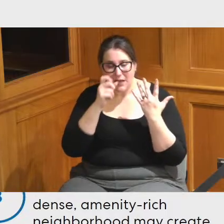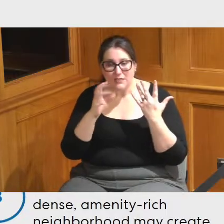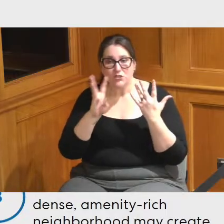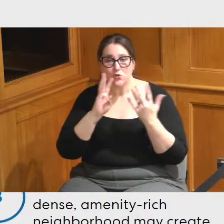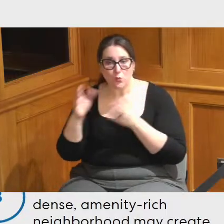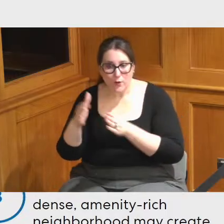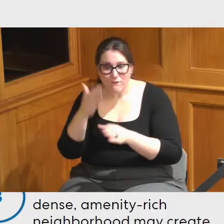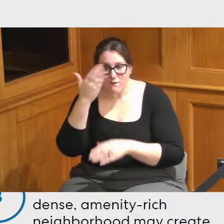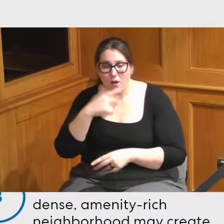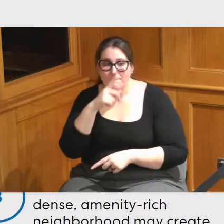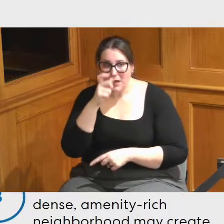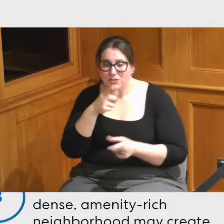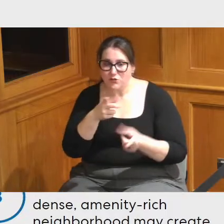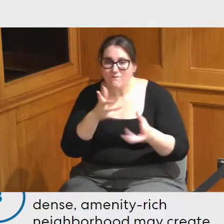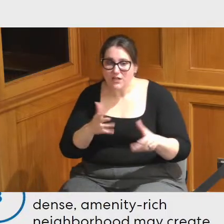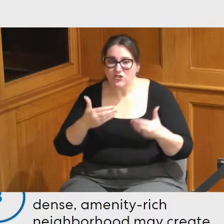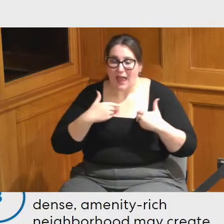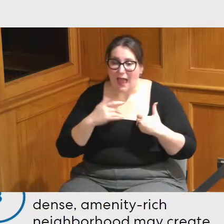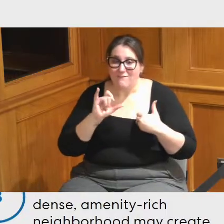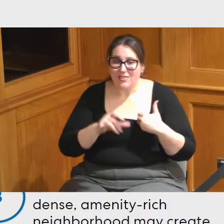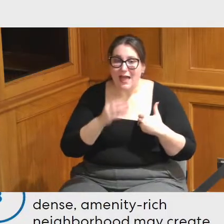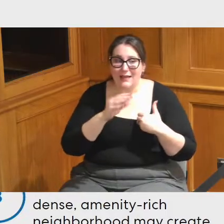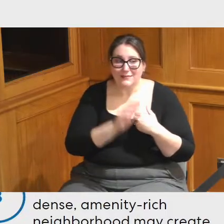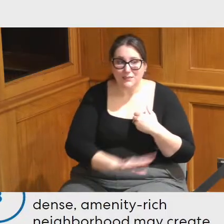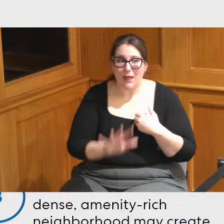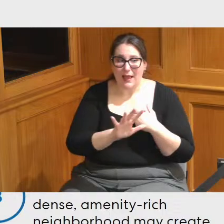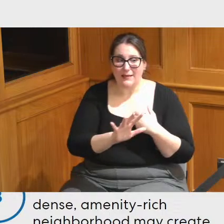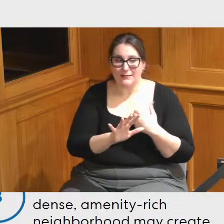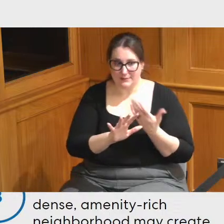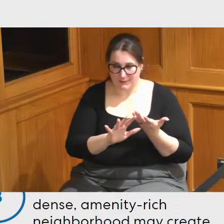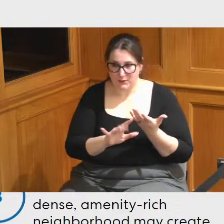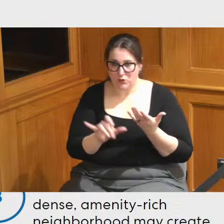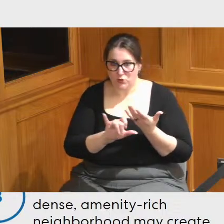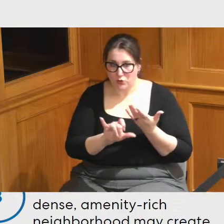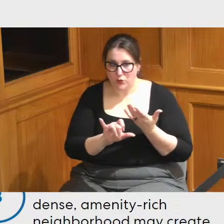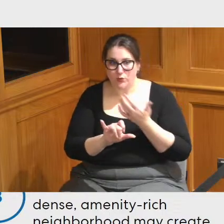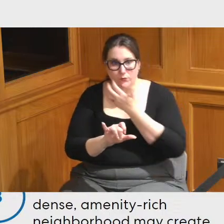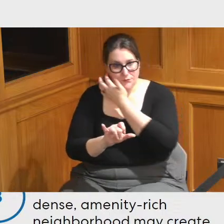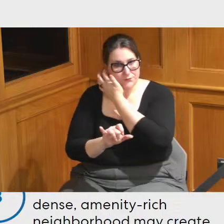open space. And I think, you know, Andrew pointed to some additional investments as well that could